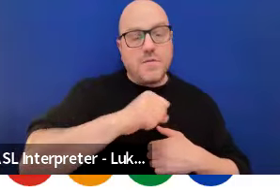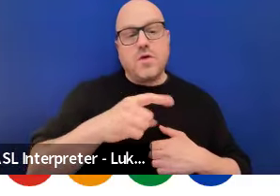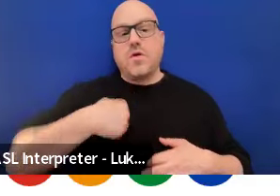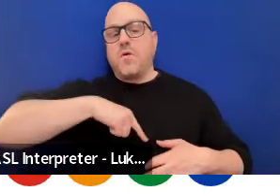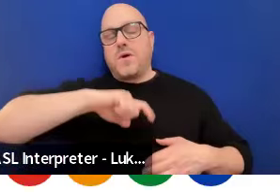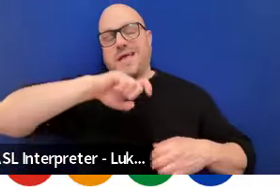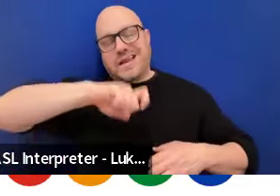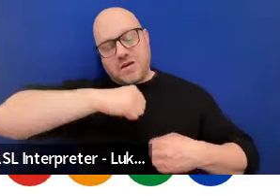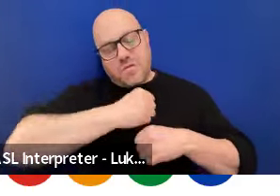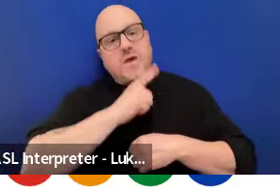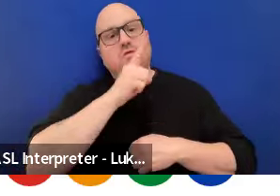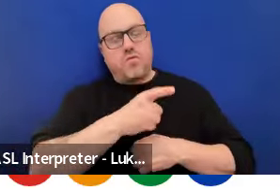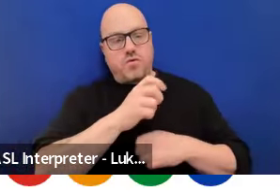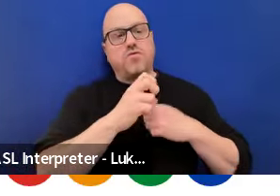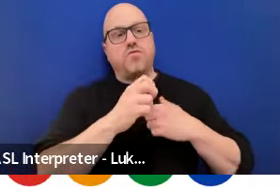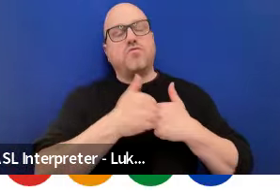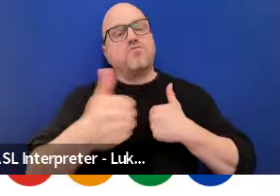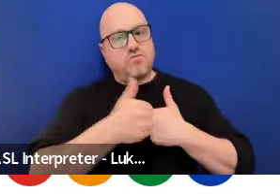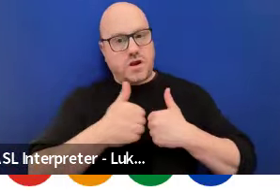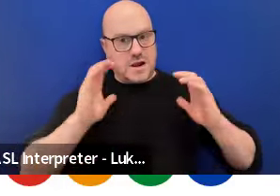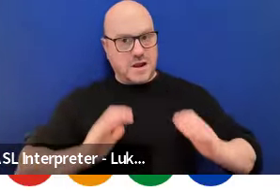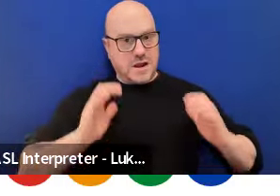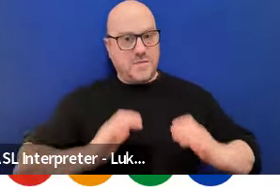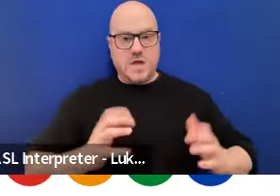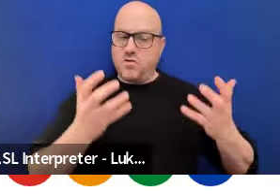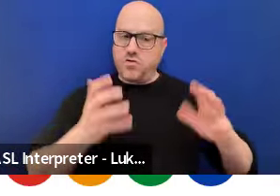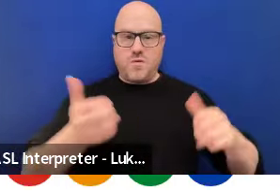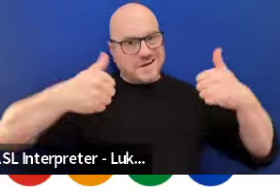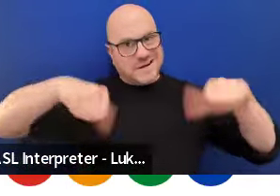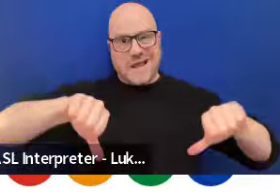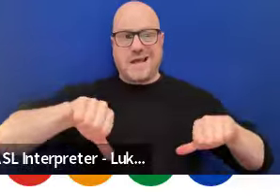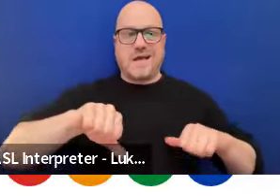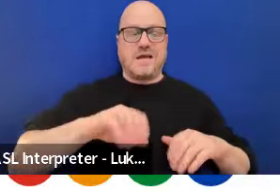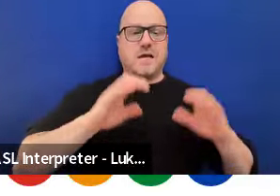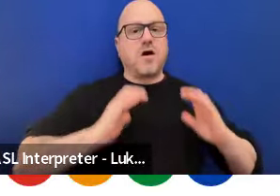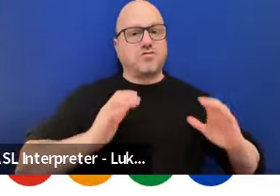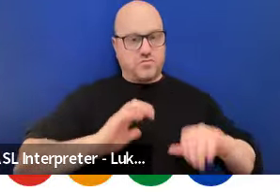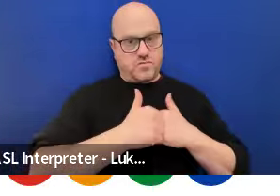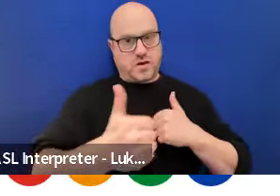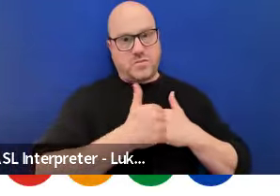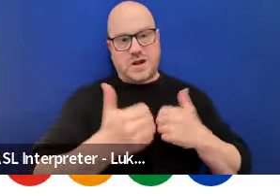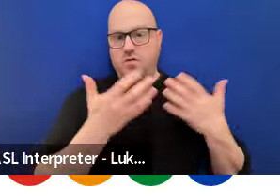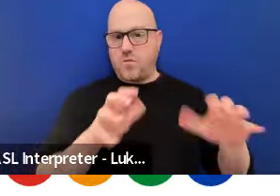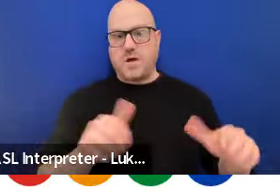THEY CAN'T BE ACCOMMODATED. FIRST AND FOREMOST, THE GOAL IS TO MAKE SURE WE TRANSPORT CUSTOMERS AND WE AREN'T DENYING